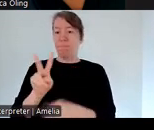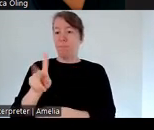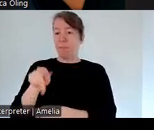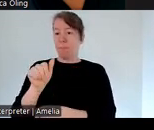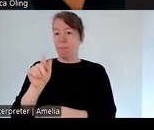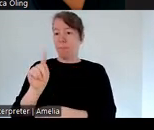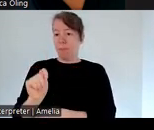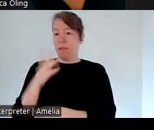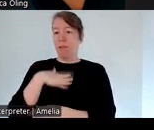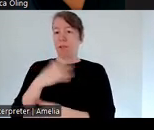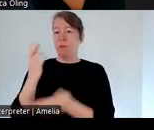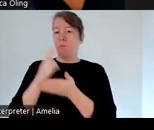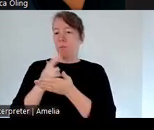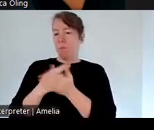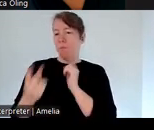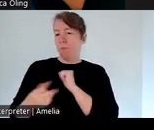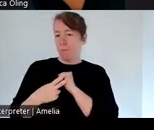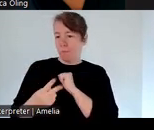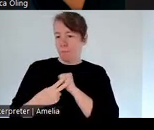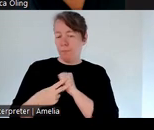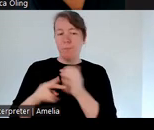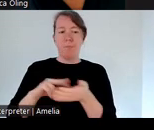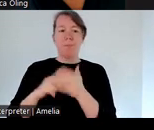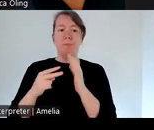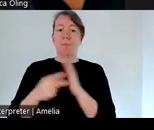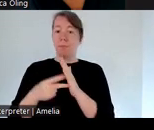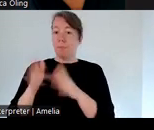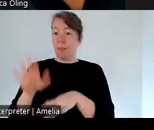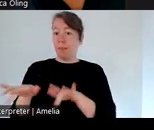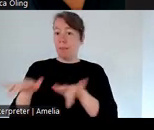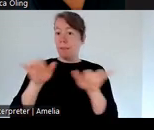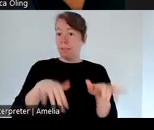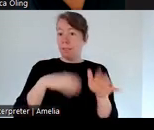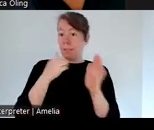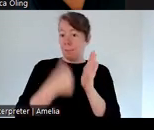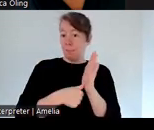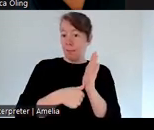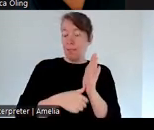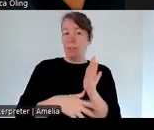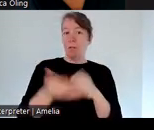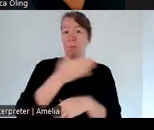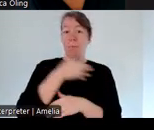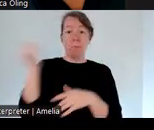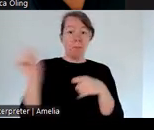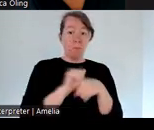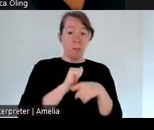And they have on that same page, best practices for both e-resources and OER.